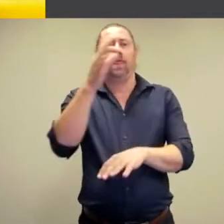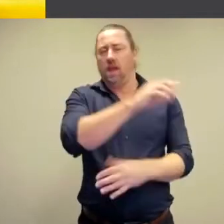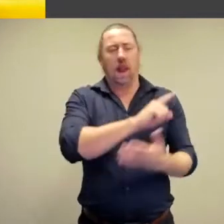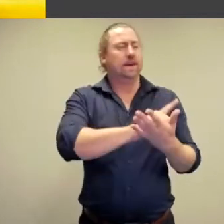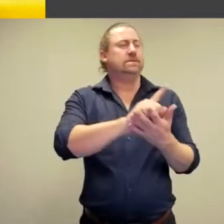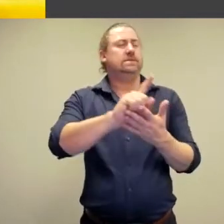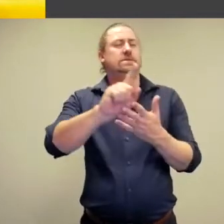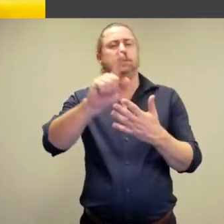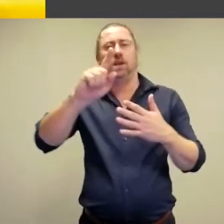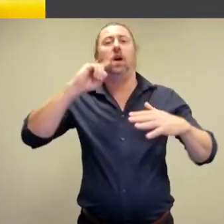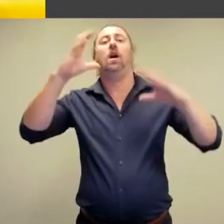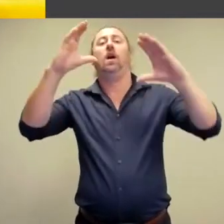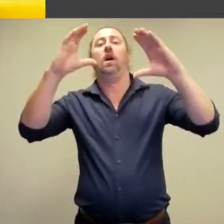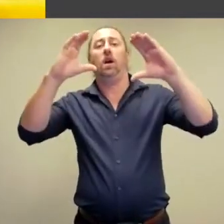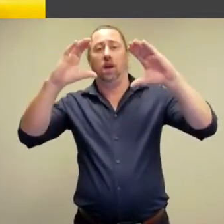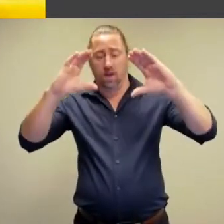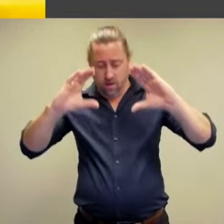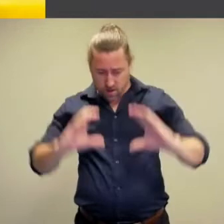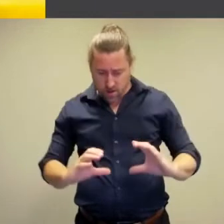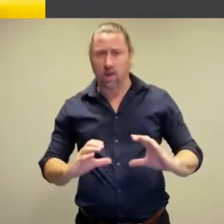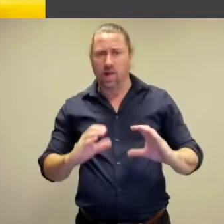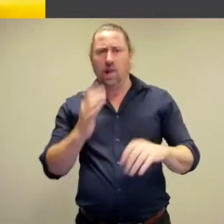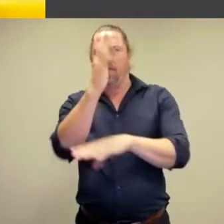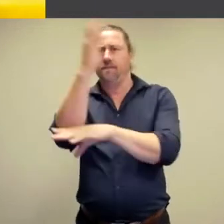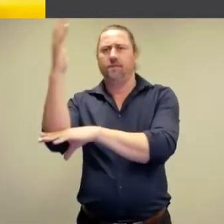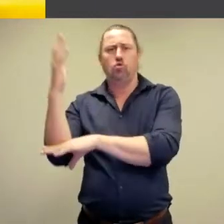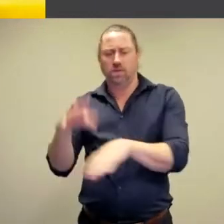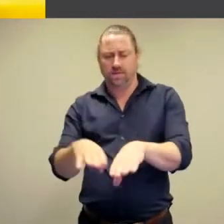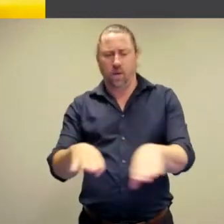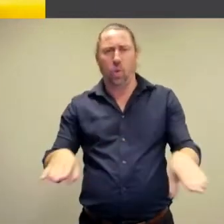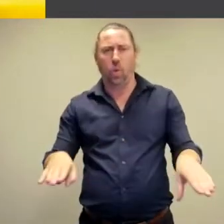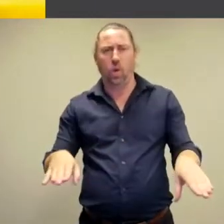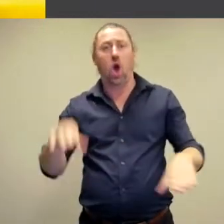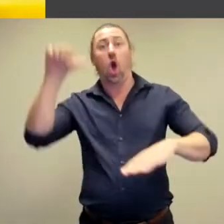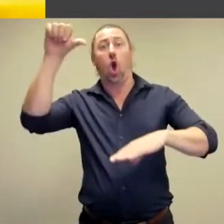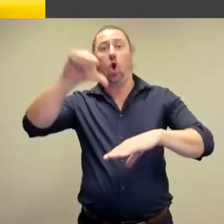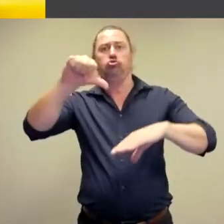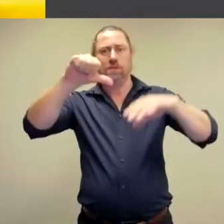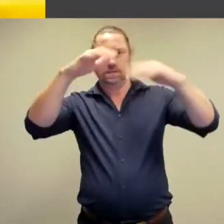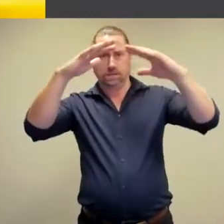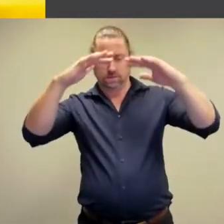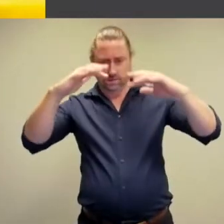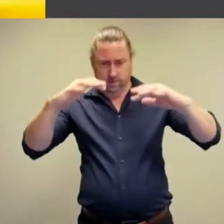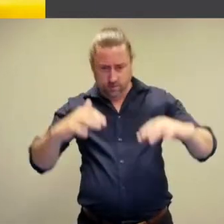well below the concrete platform